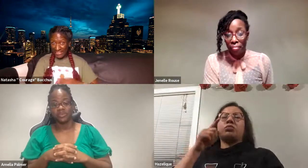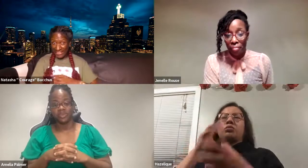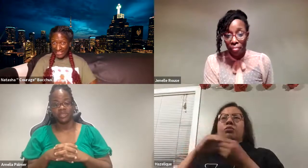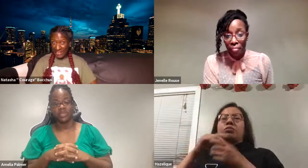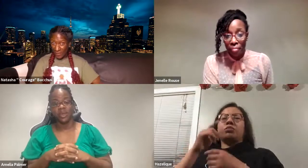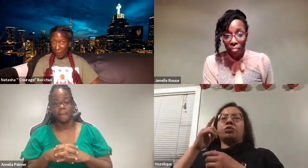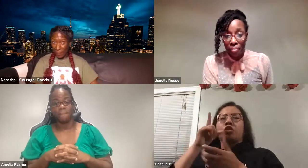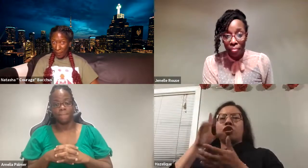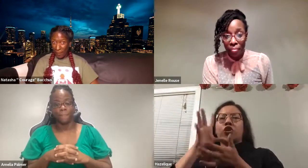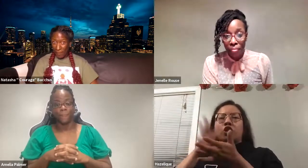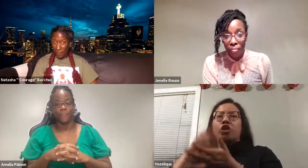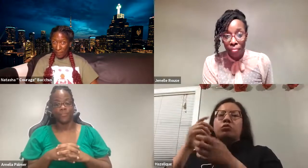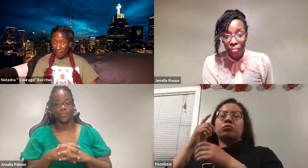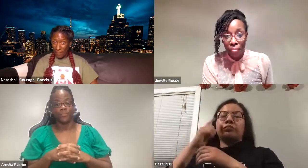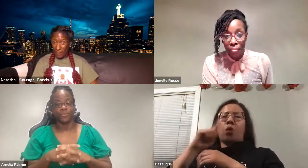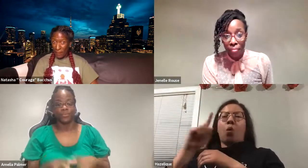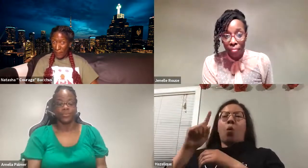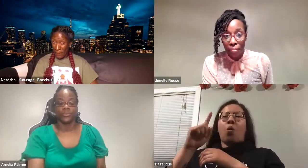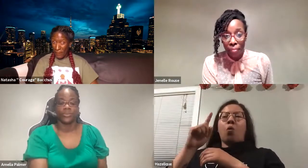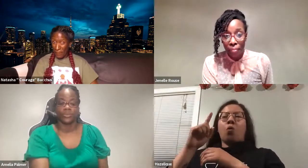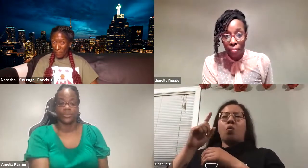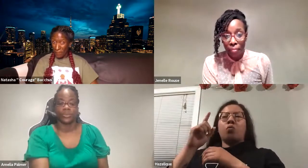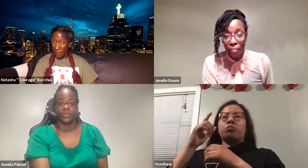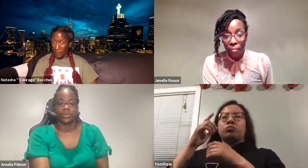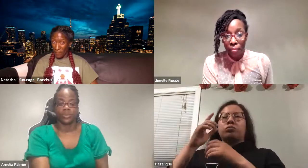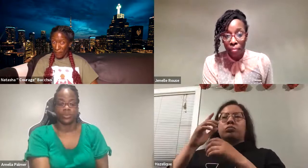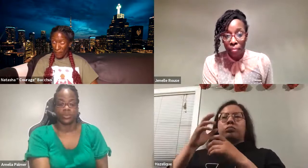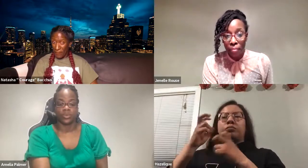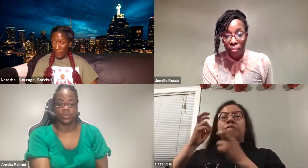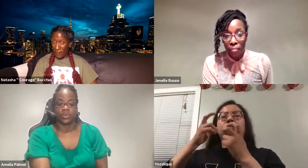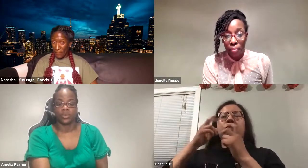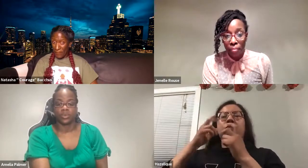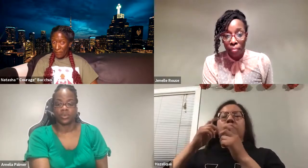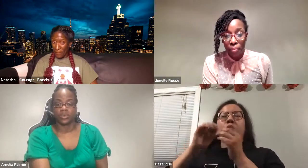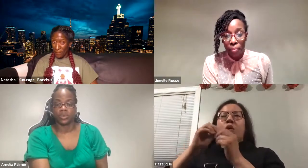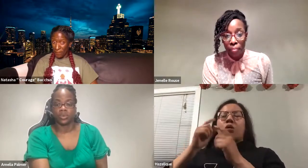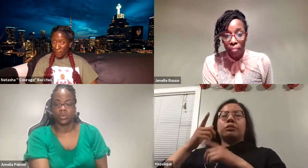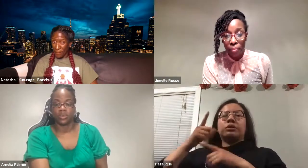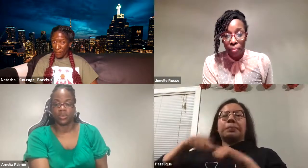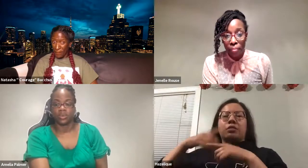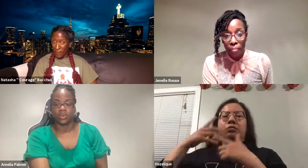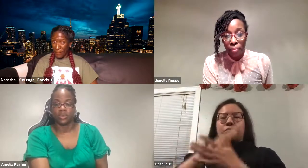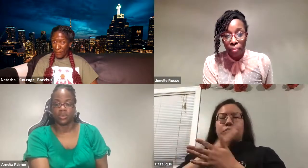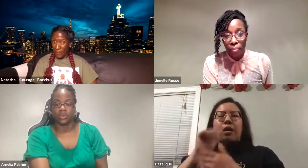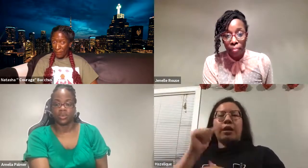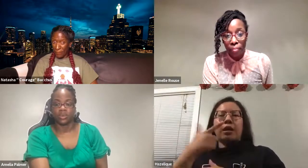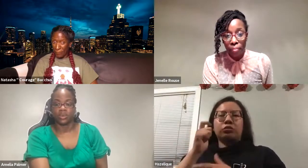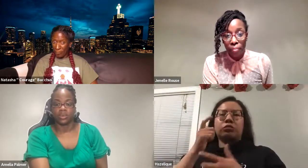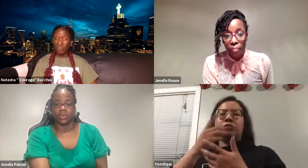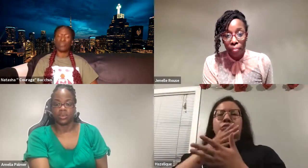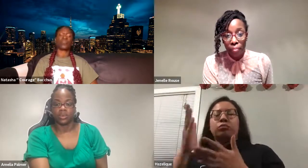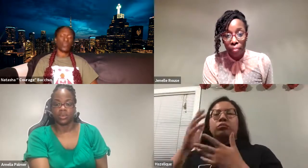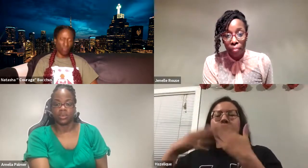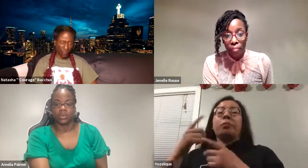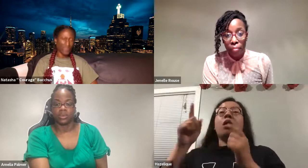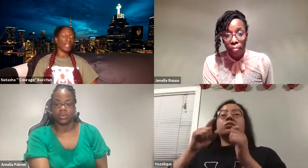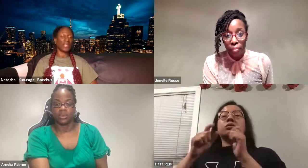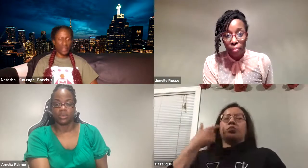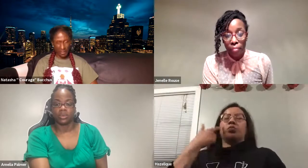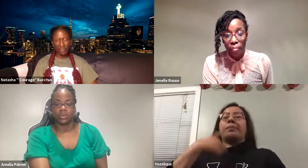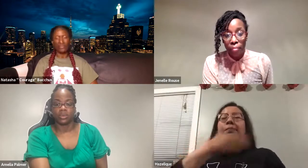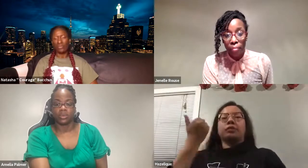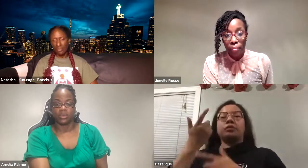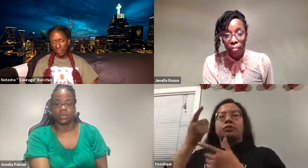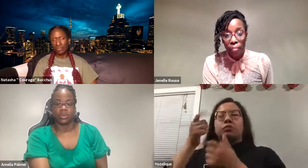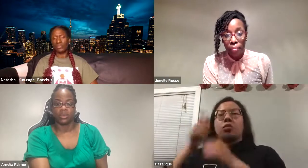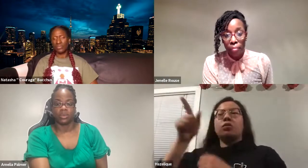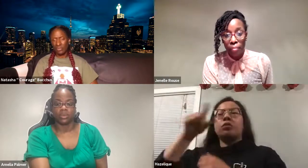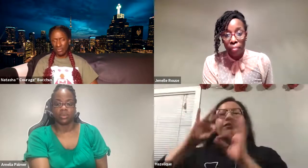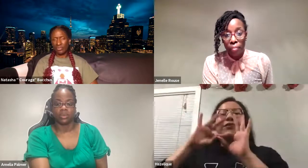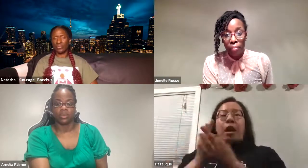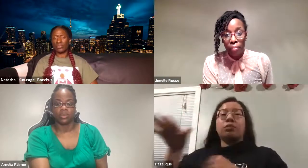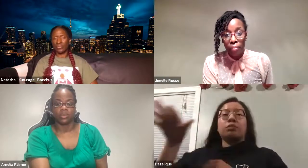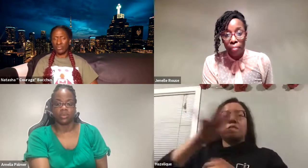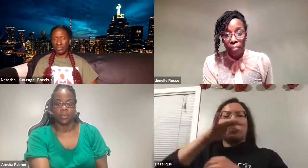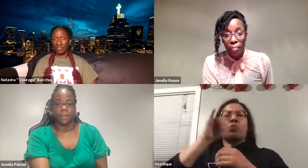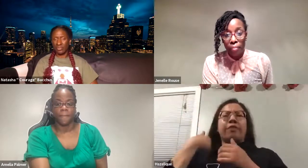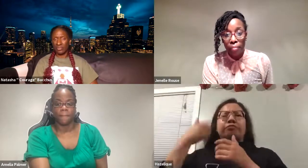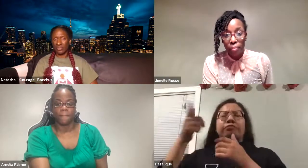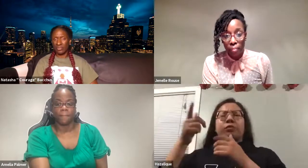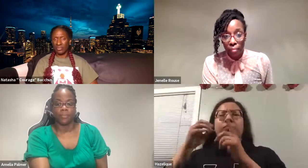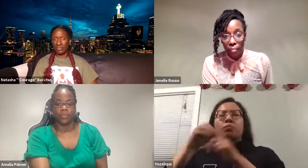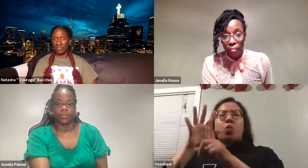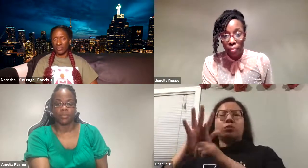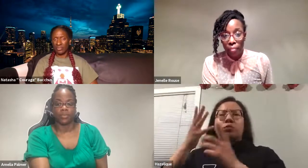well yeah learning, well it depends on the age of the person but also who you're around. if